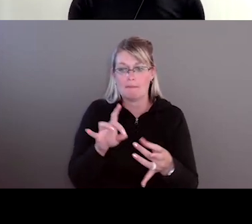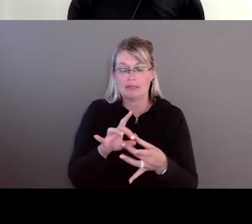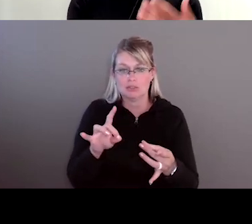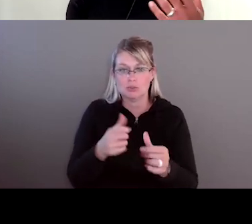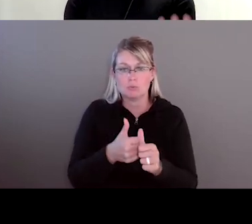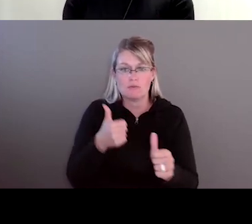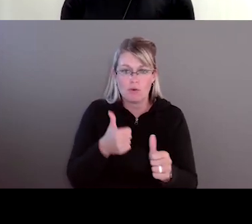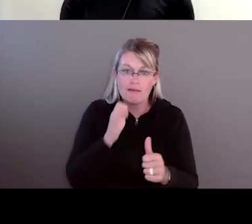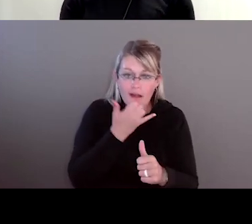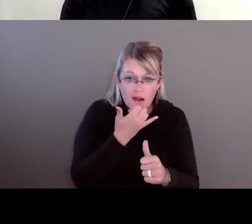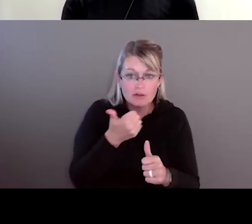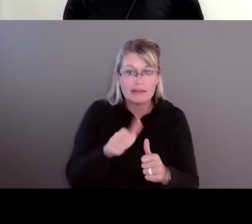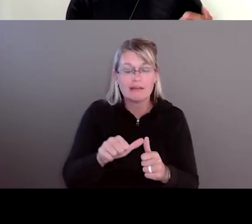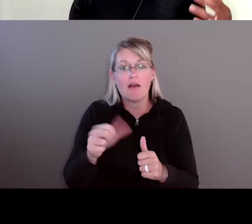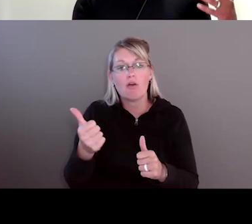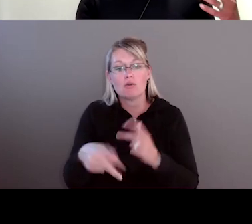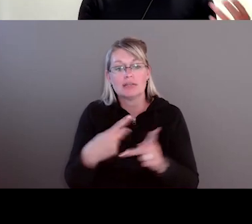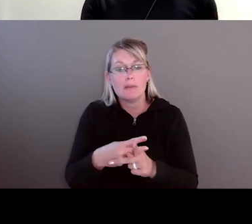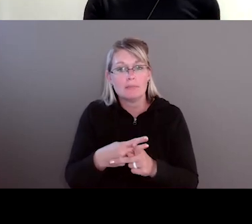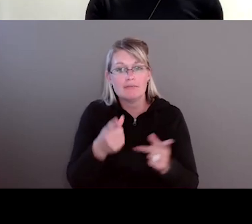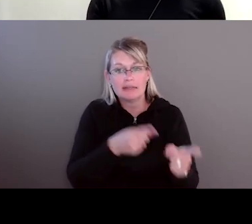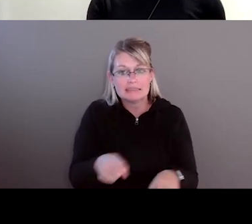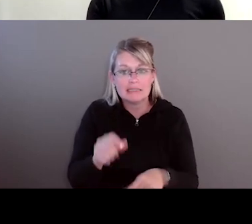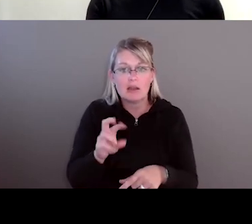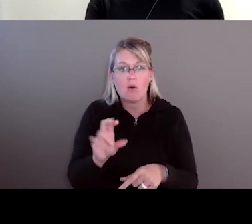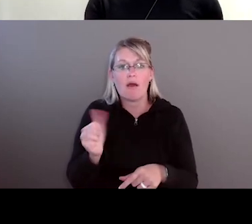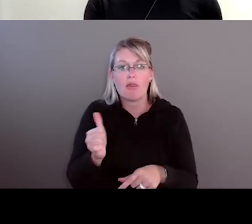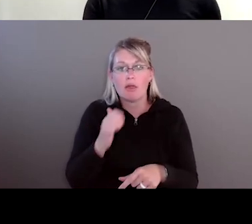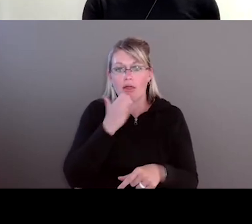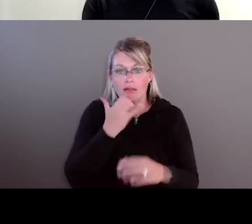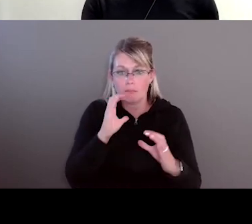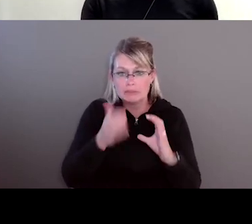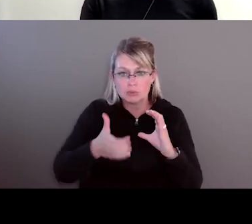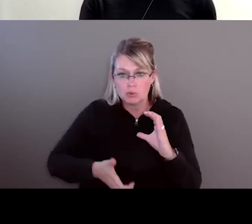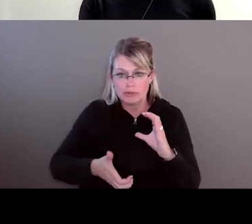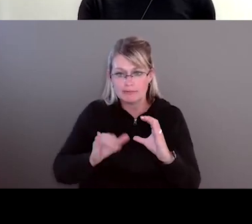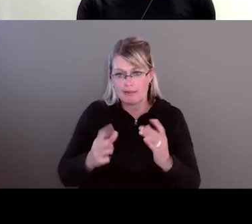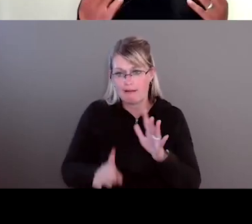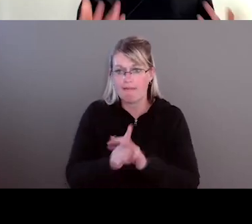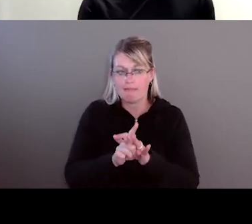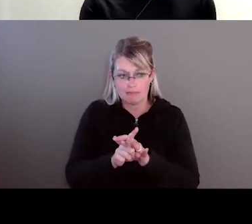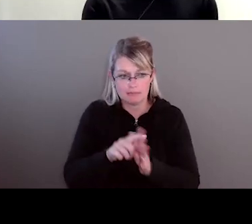preventing any other type of incident or any type of miscommunication that may arise.